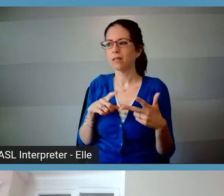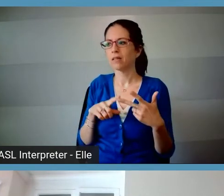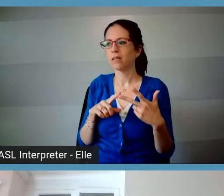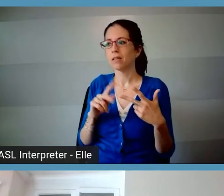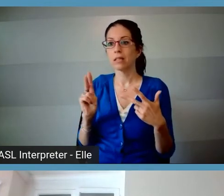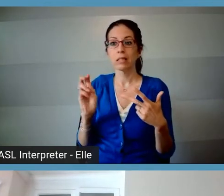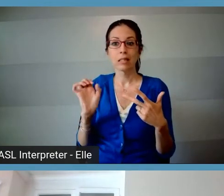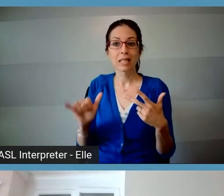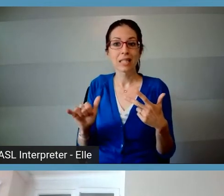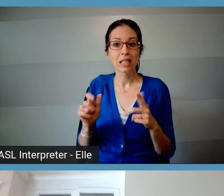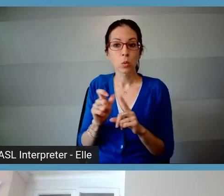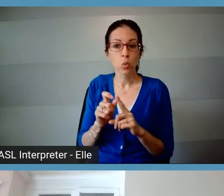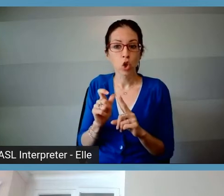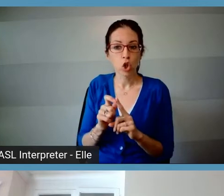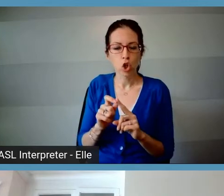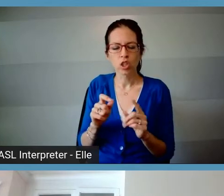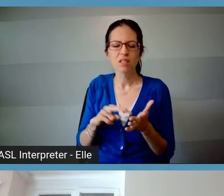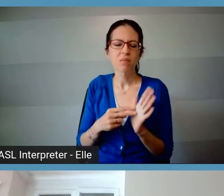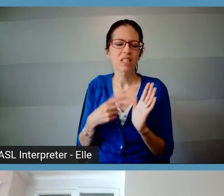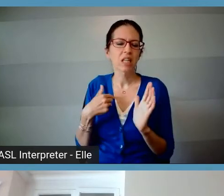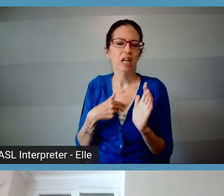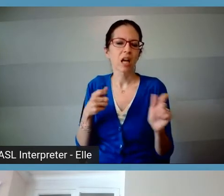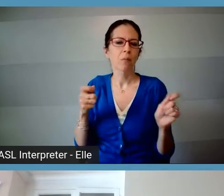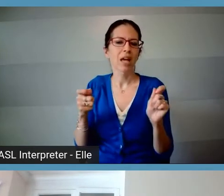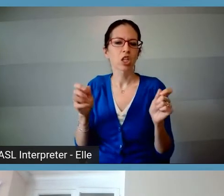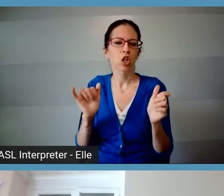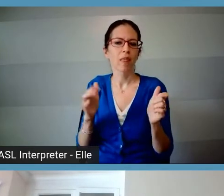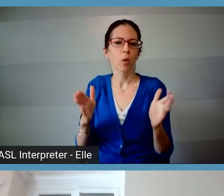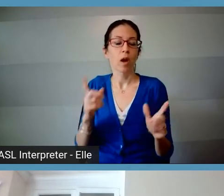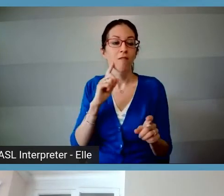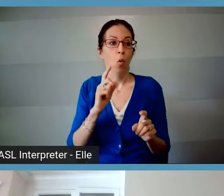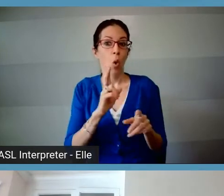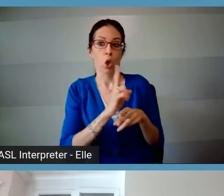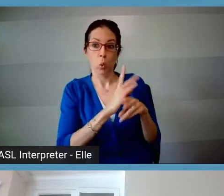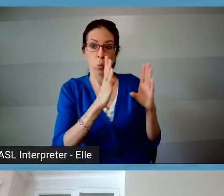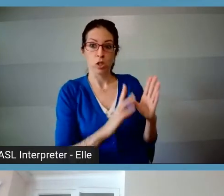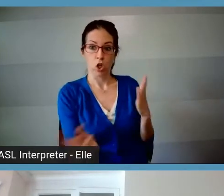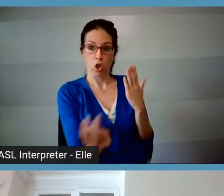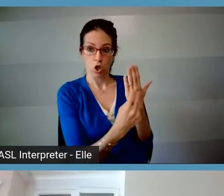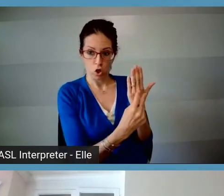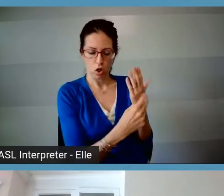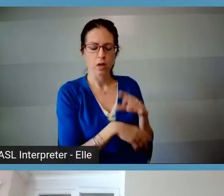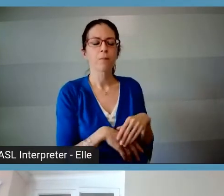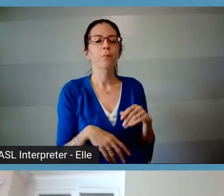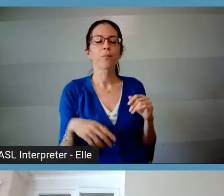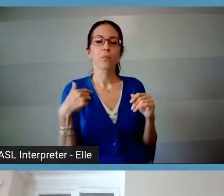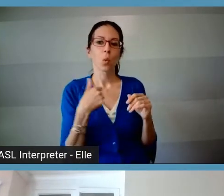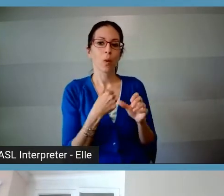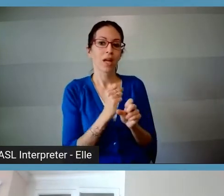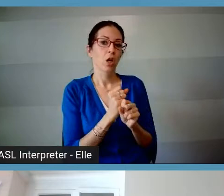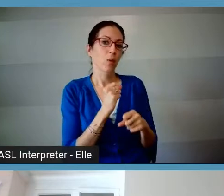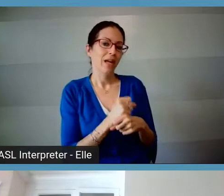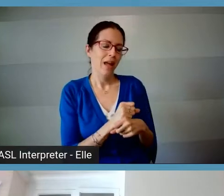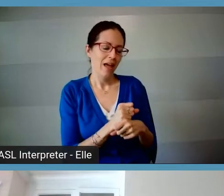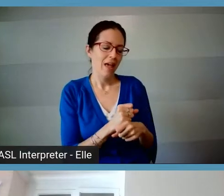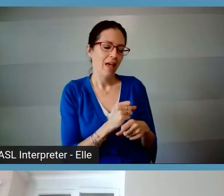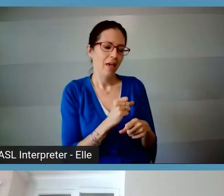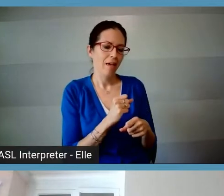me to manage those. But then for the user we have created some, we created a tag cloud